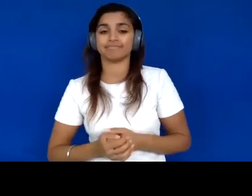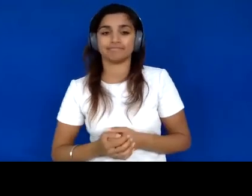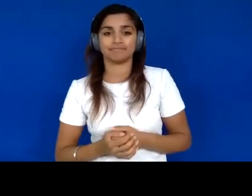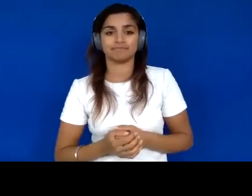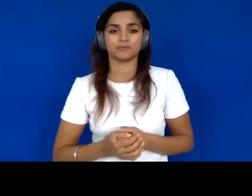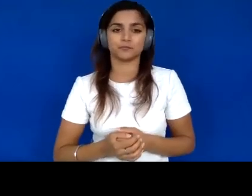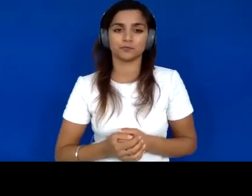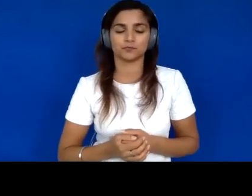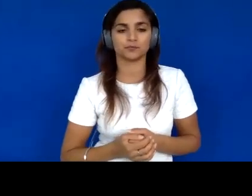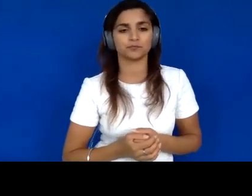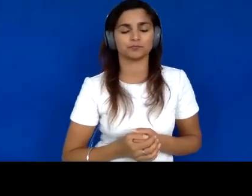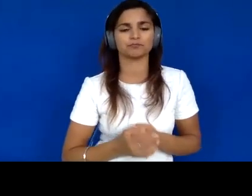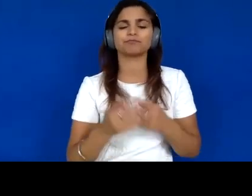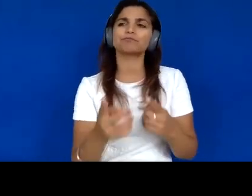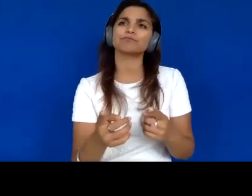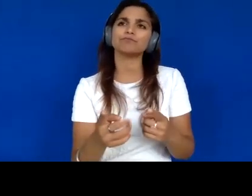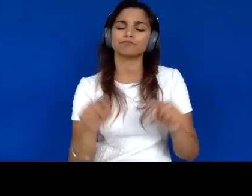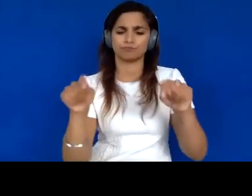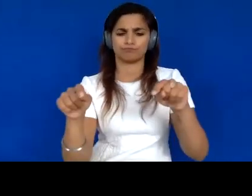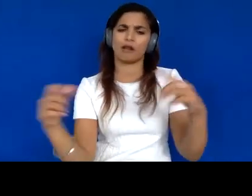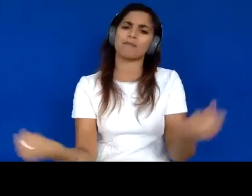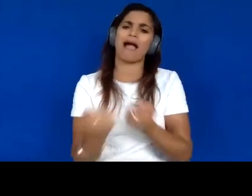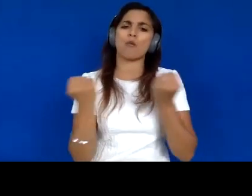in terms of this power I was also interested to find out who gets to be